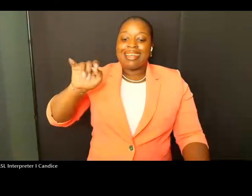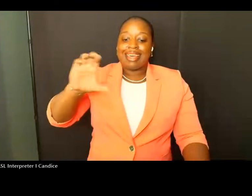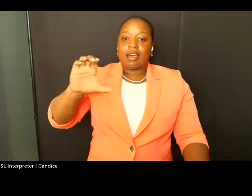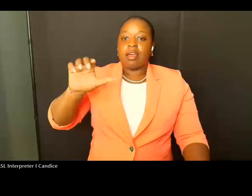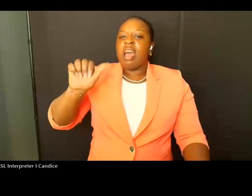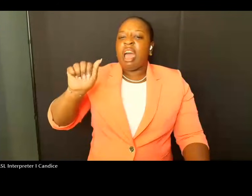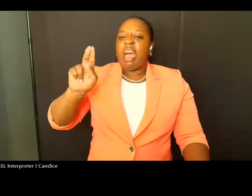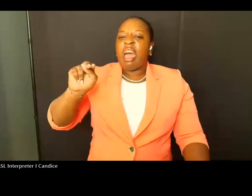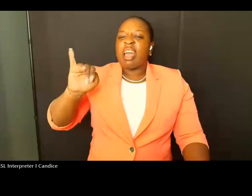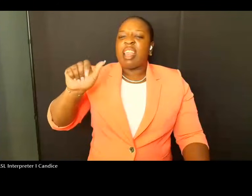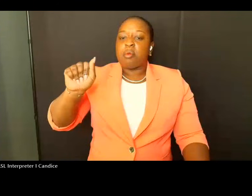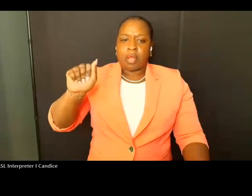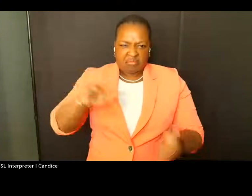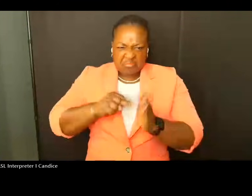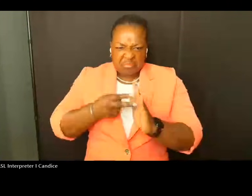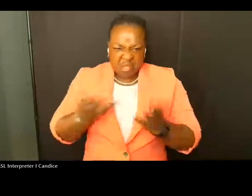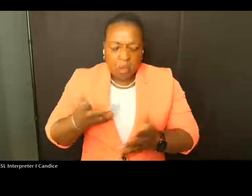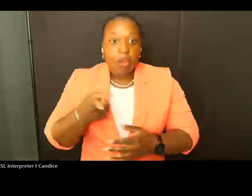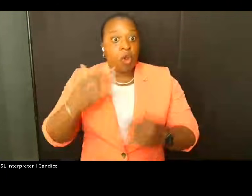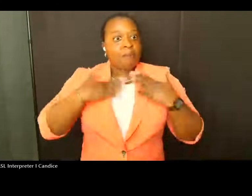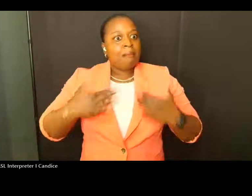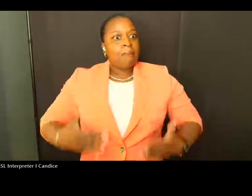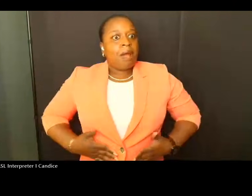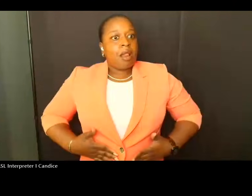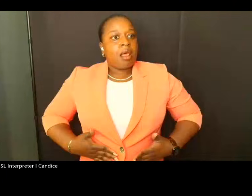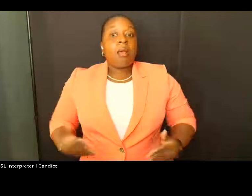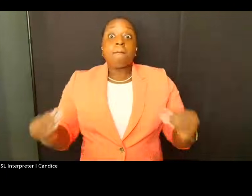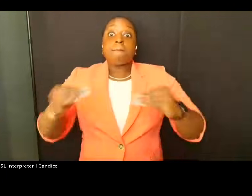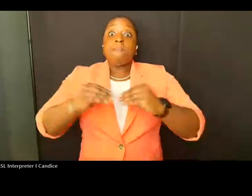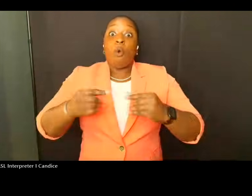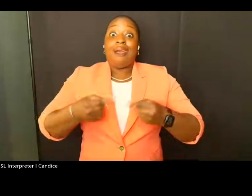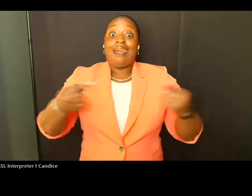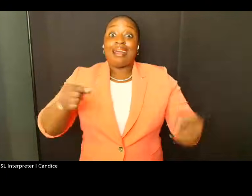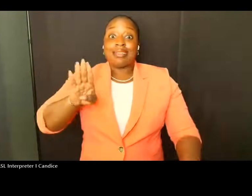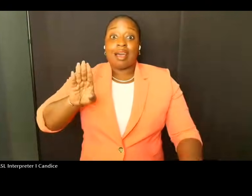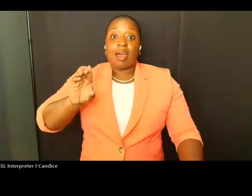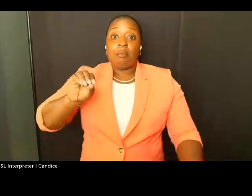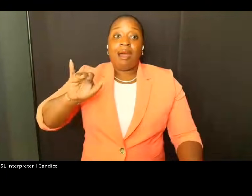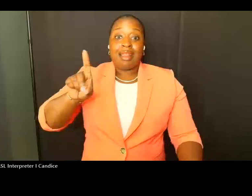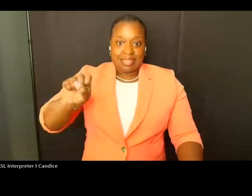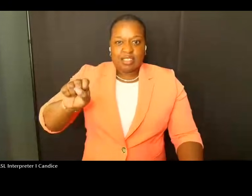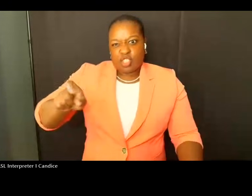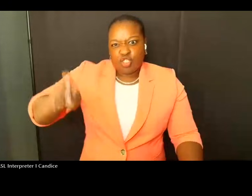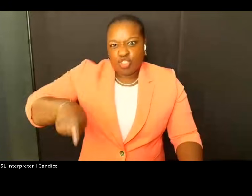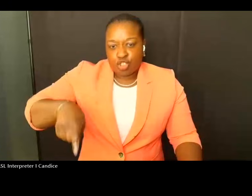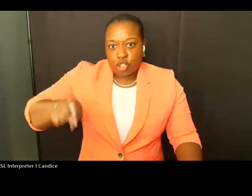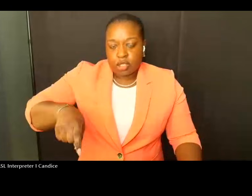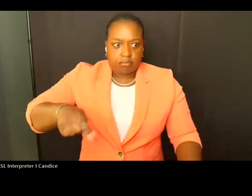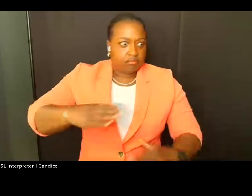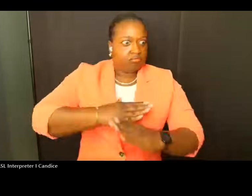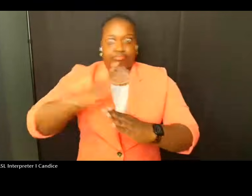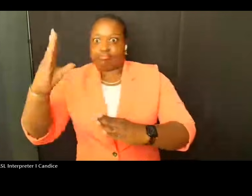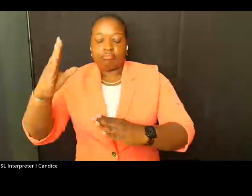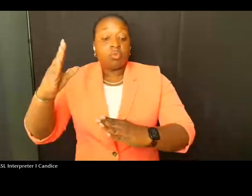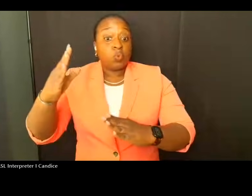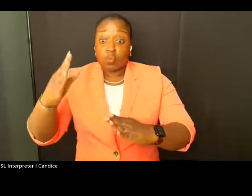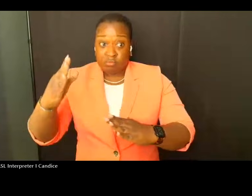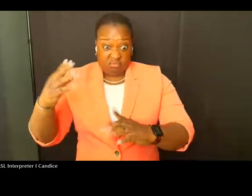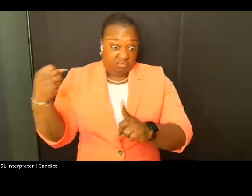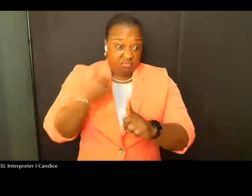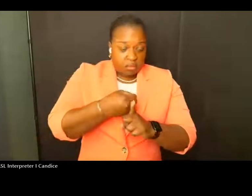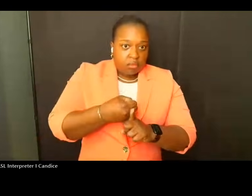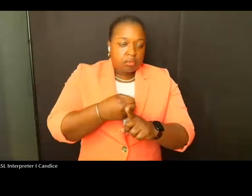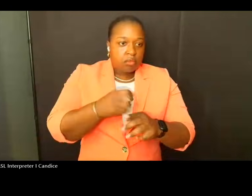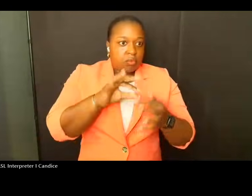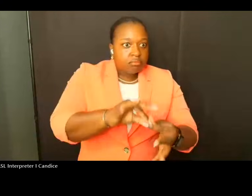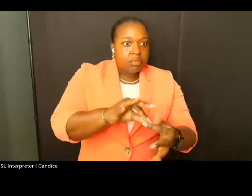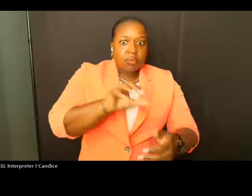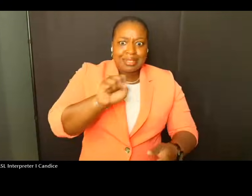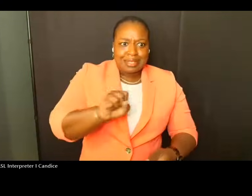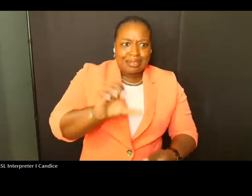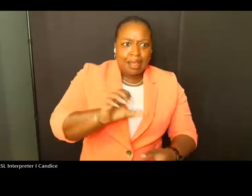of -- more antibodies than what she should which were attacking the healthy red blood cells, not